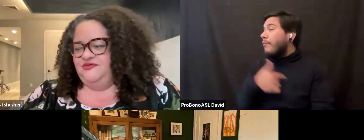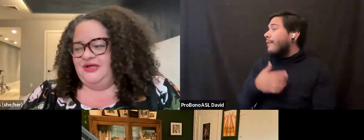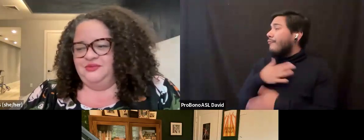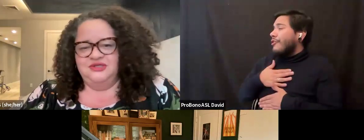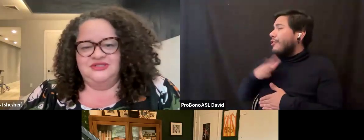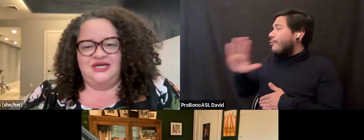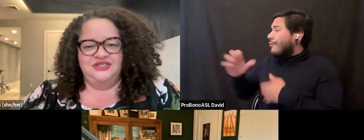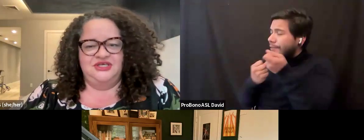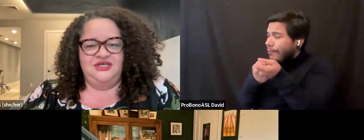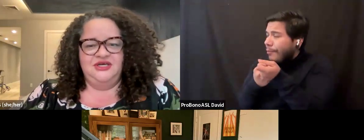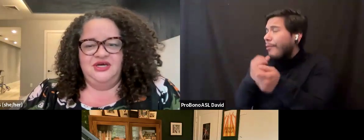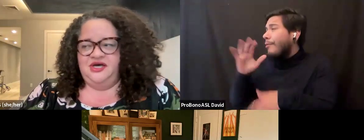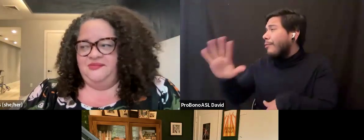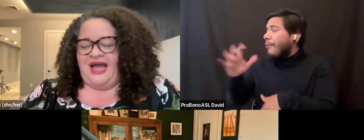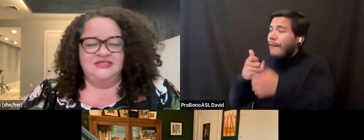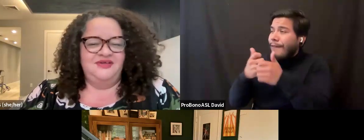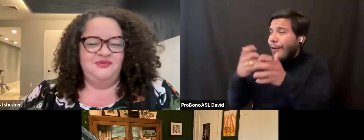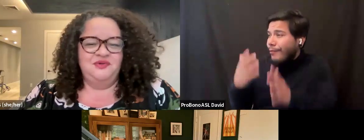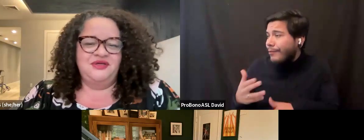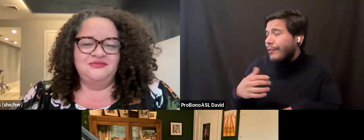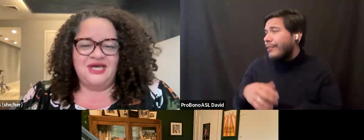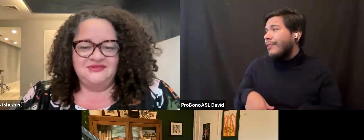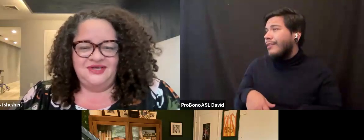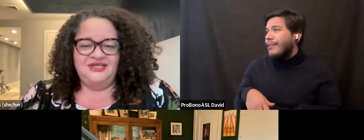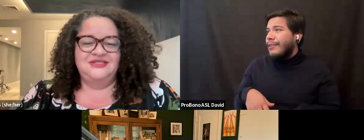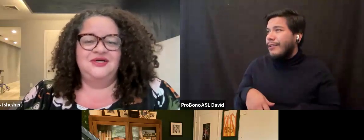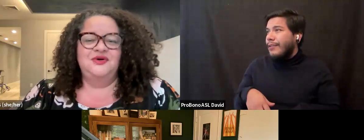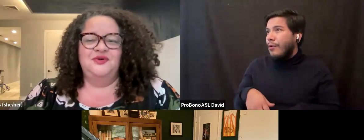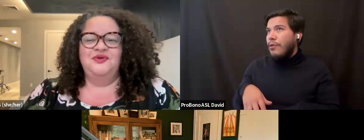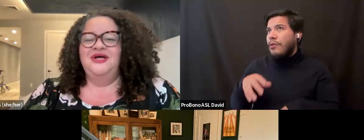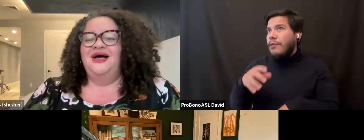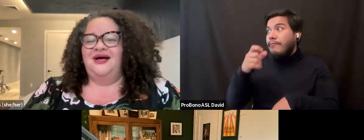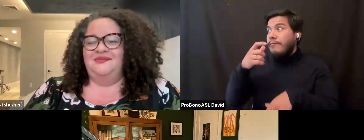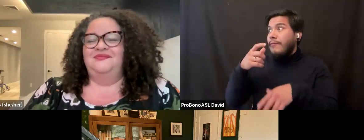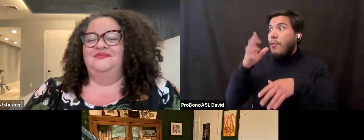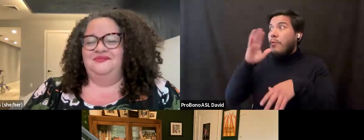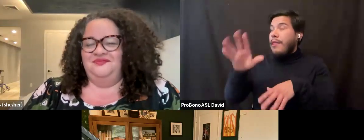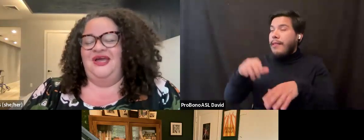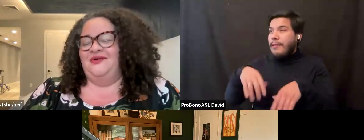your followers actually activate when you tell them to activate, Really? That's great. Yeah.